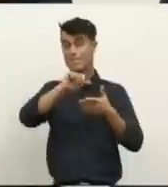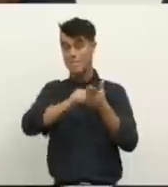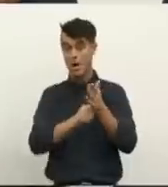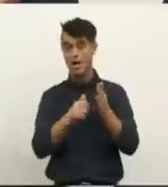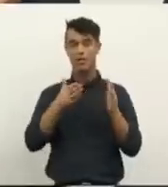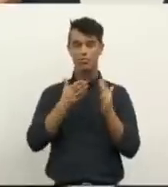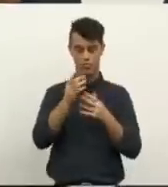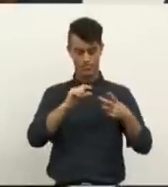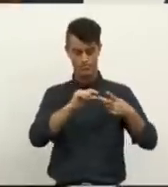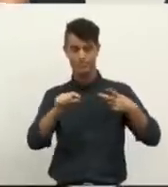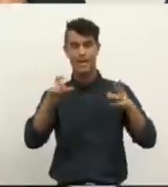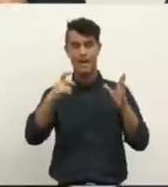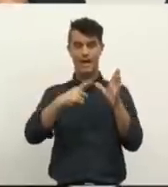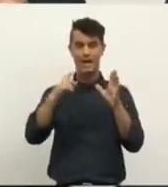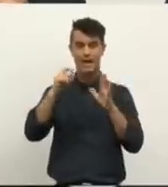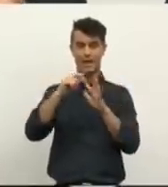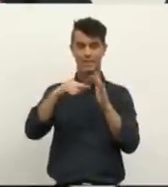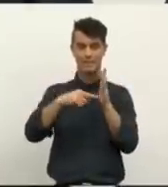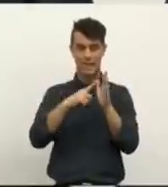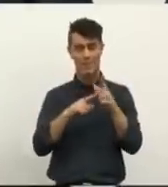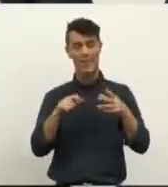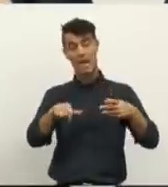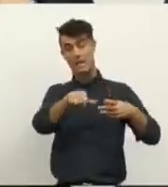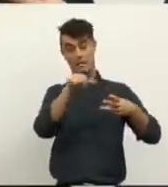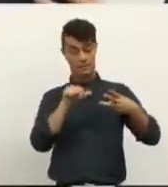and then another bunch of money has to go into the repair and maintenance.